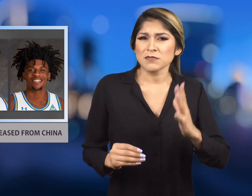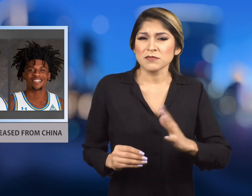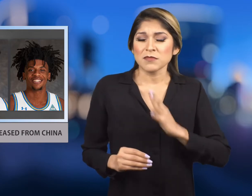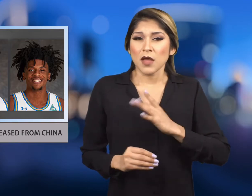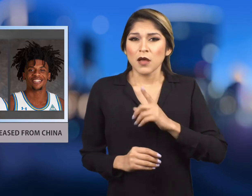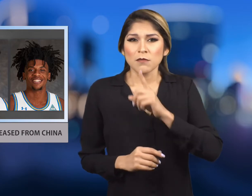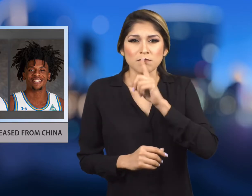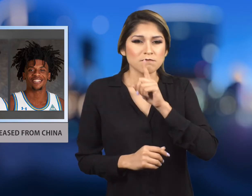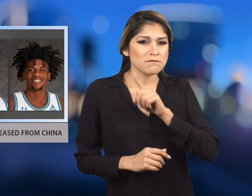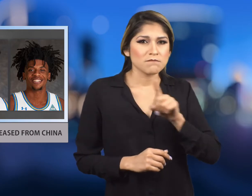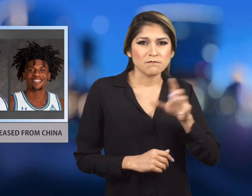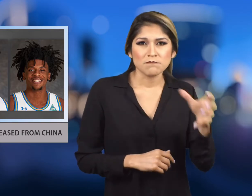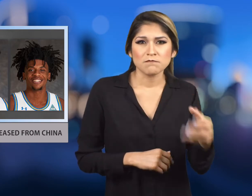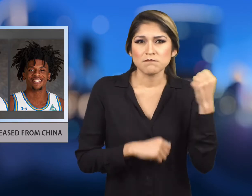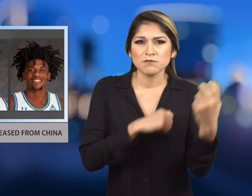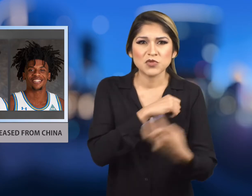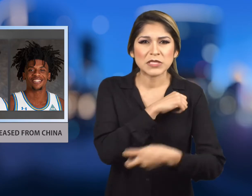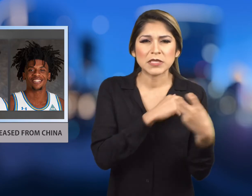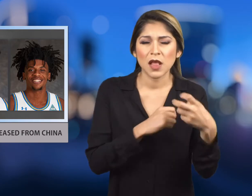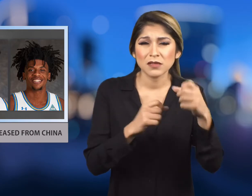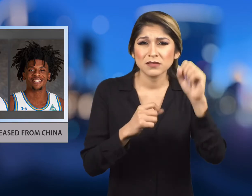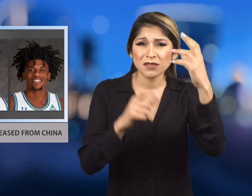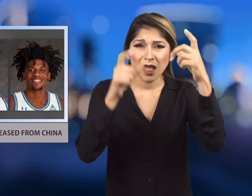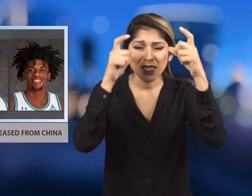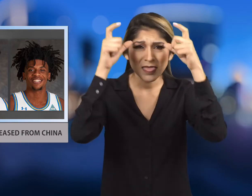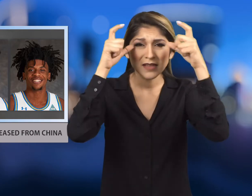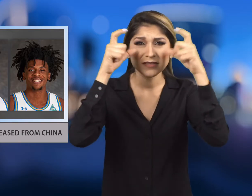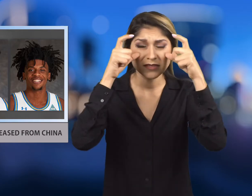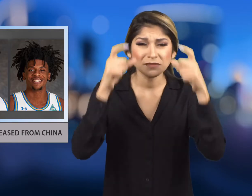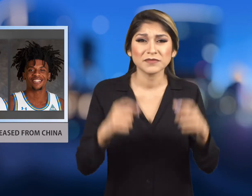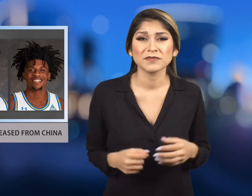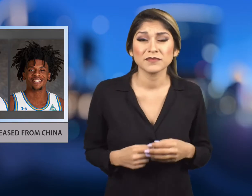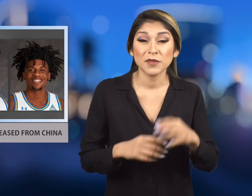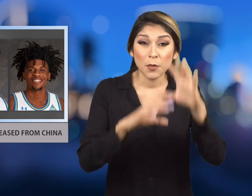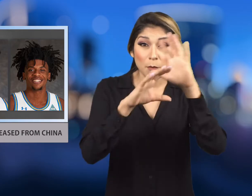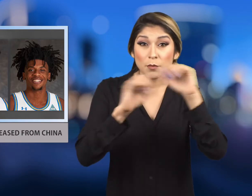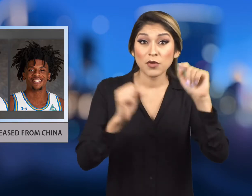Louis Vuitton store. While President Trump was